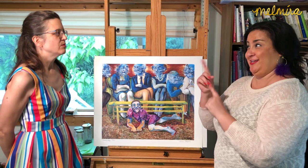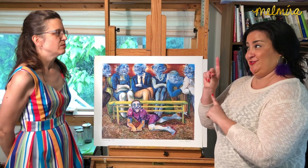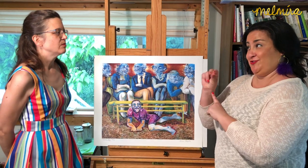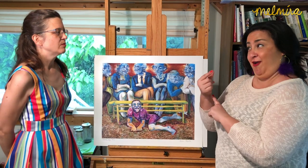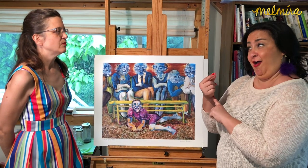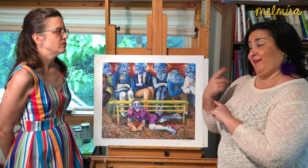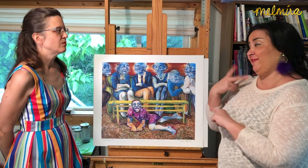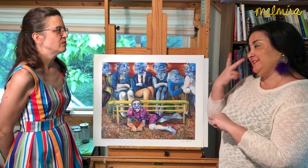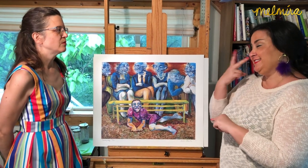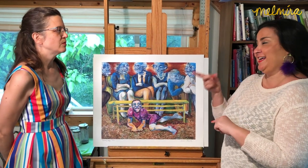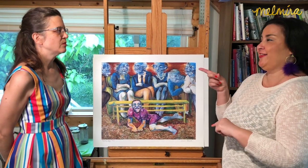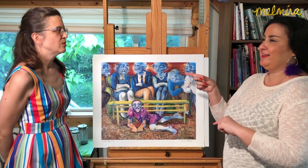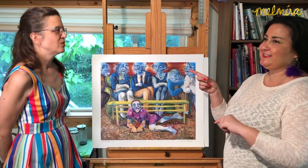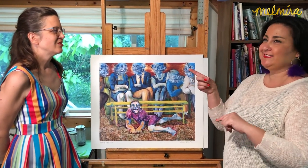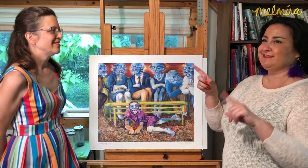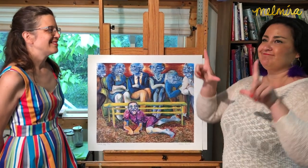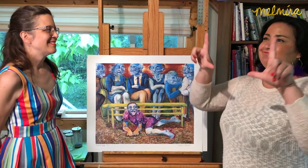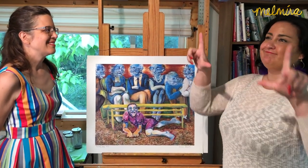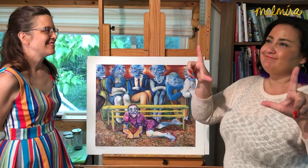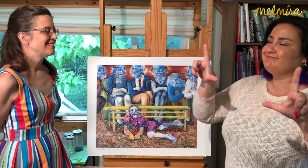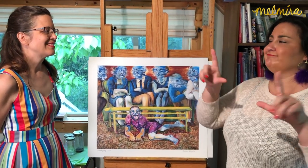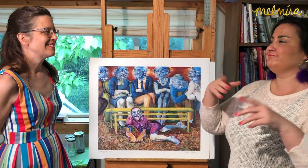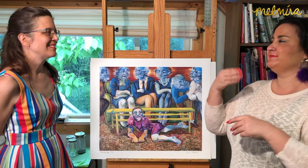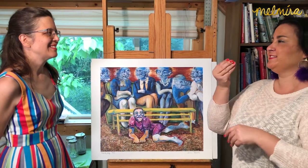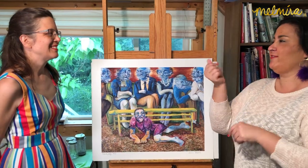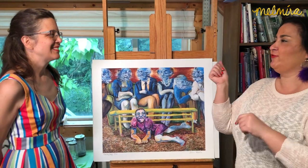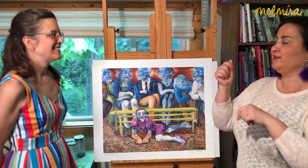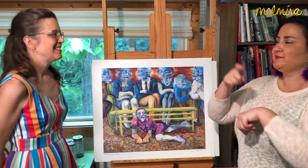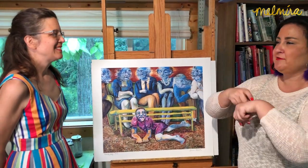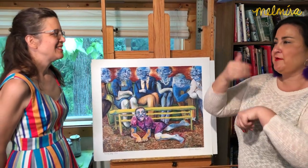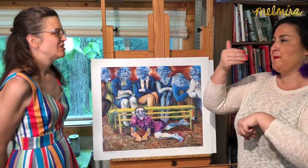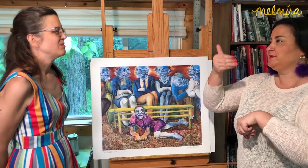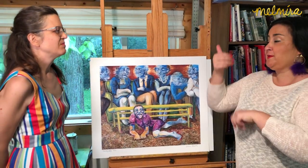The "Family Dog". I've seen it on exhibit a several times before.